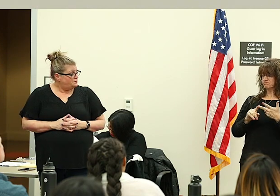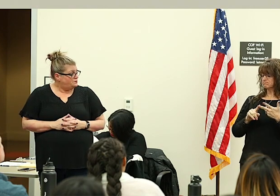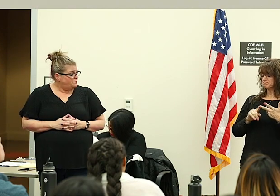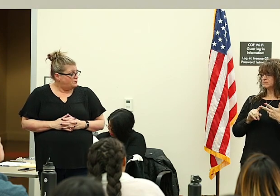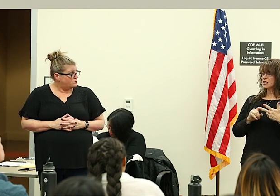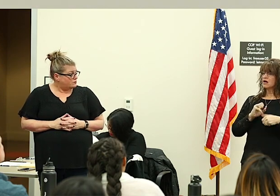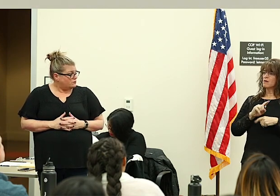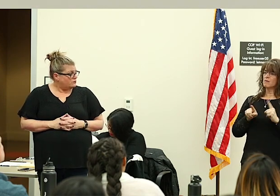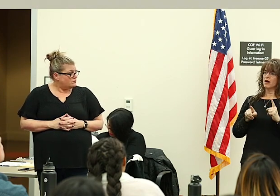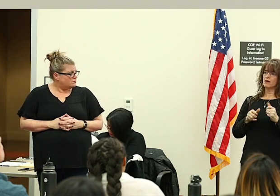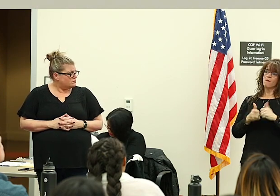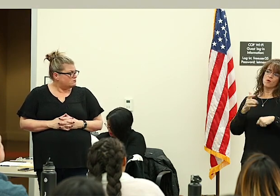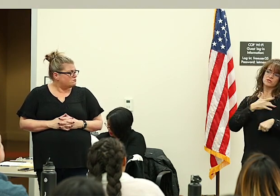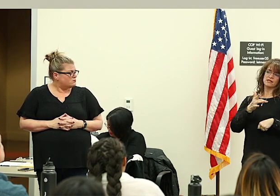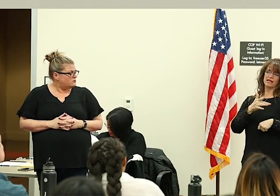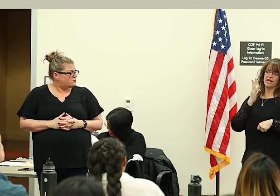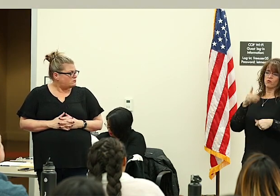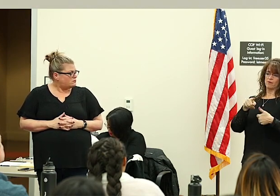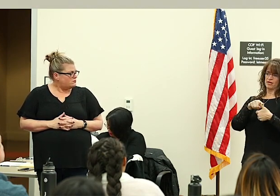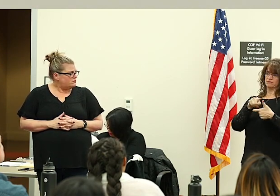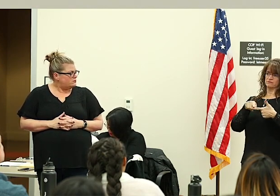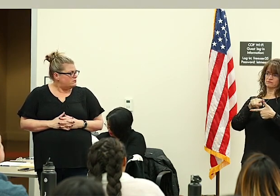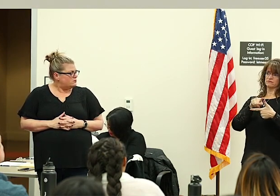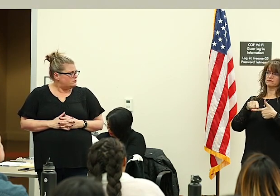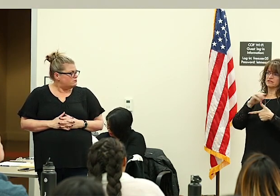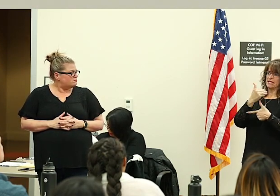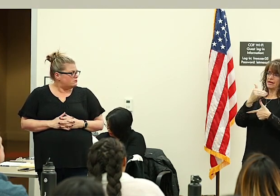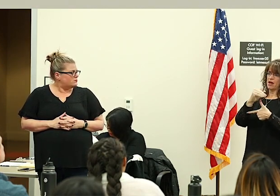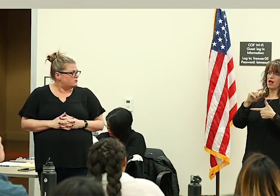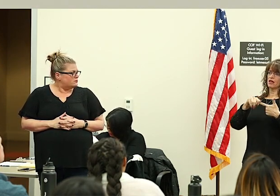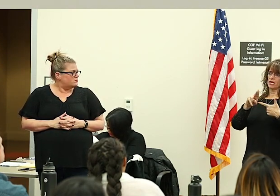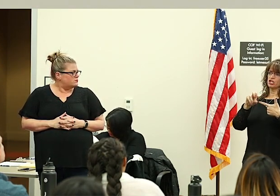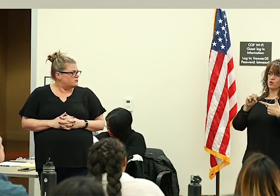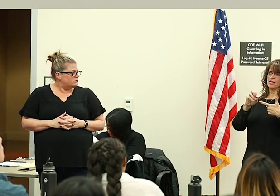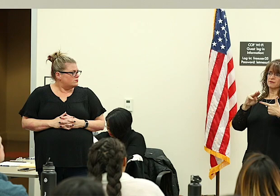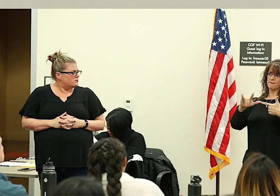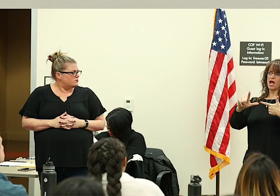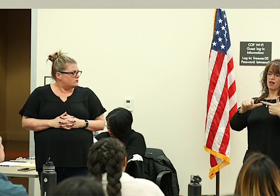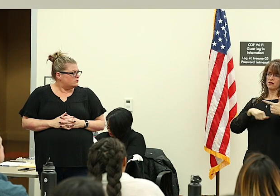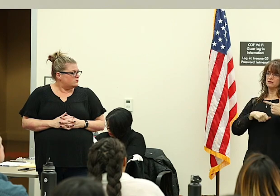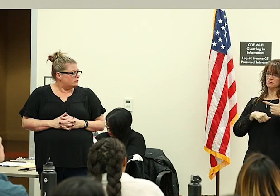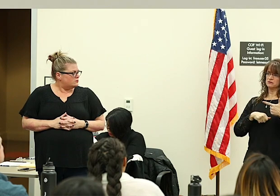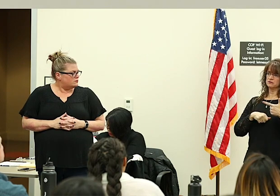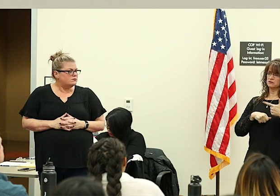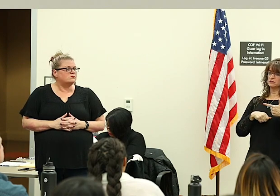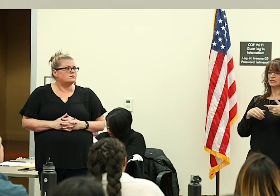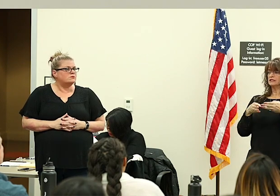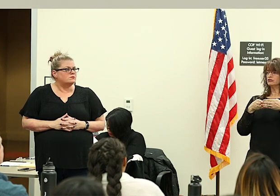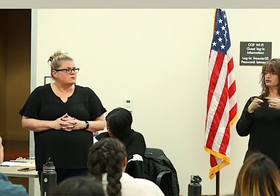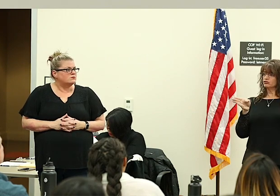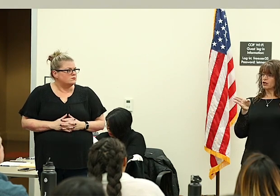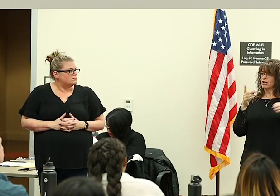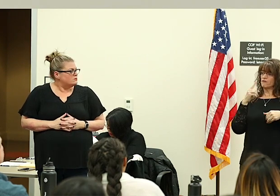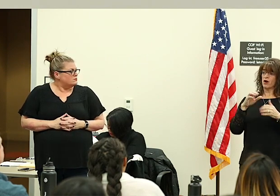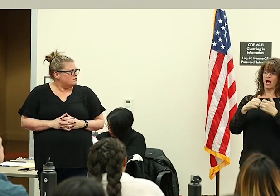But most likely it will just be email and US mail. We generally give, for how long people will have